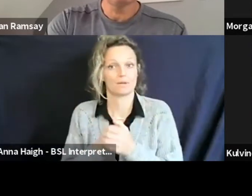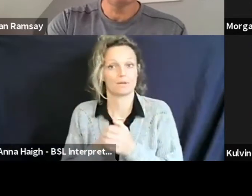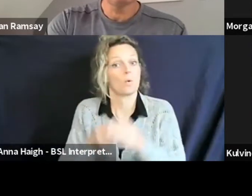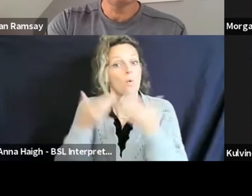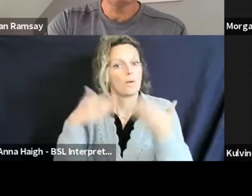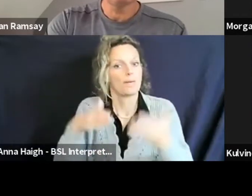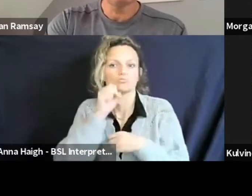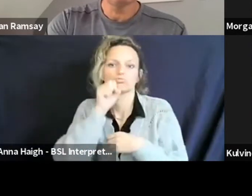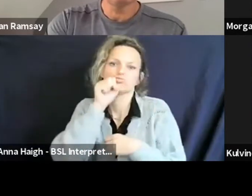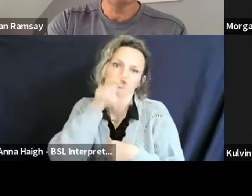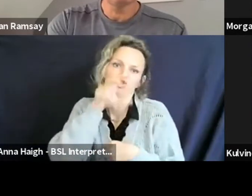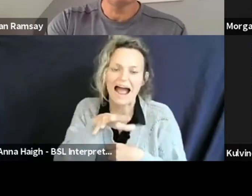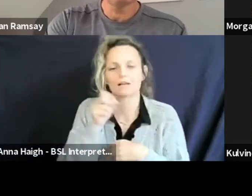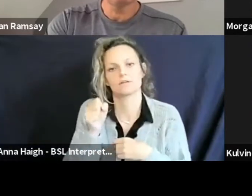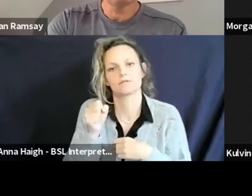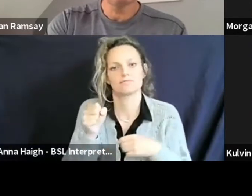innovation event where we looked at how assistive technology can be used more widely and to be used for